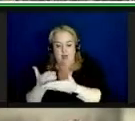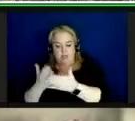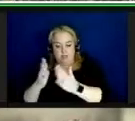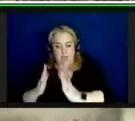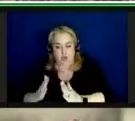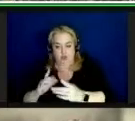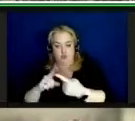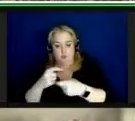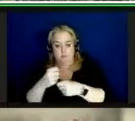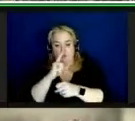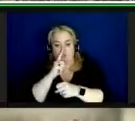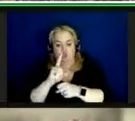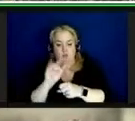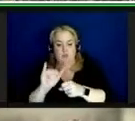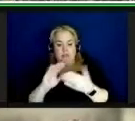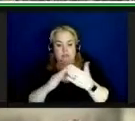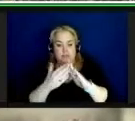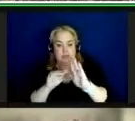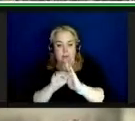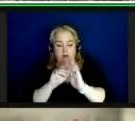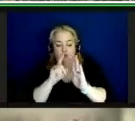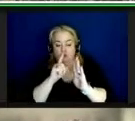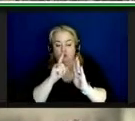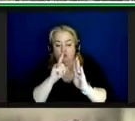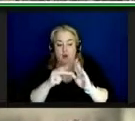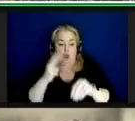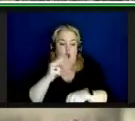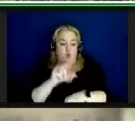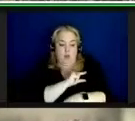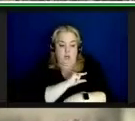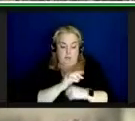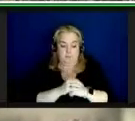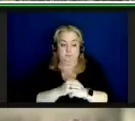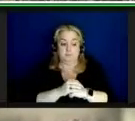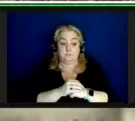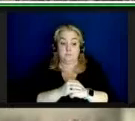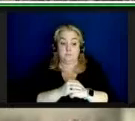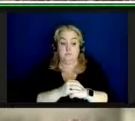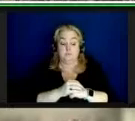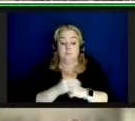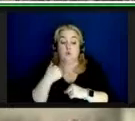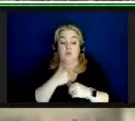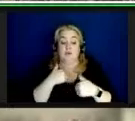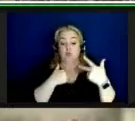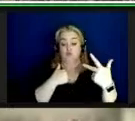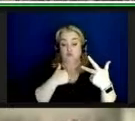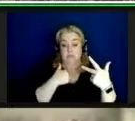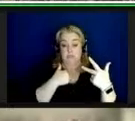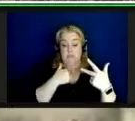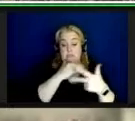IMPORTANT AND MY COLLEAGUE KELLY WAS SAYING WE AC AS